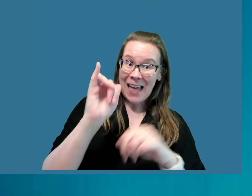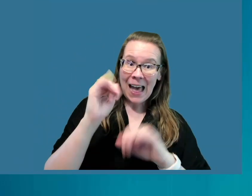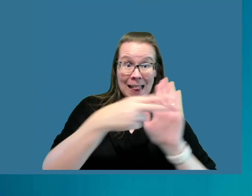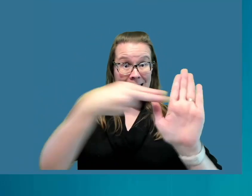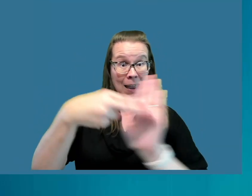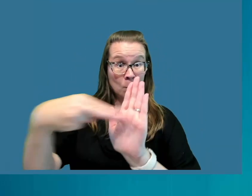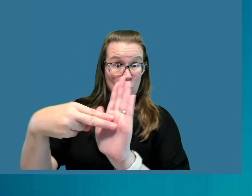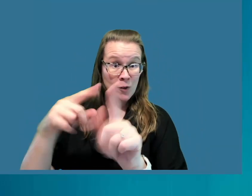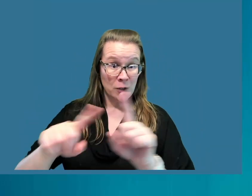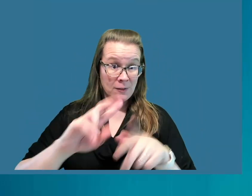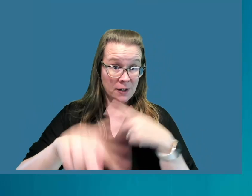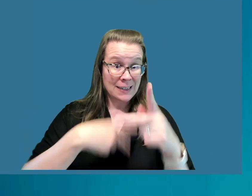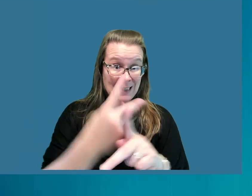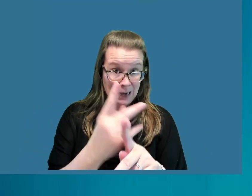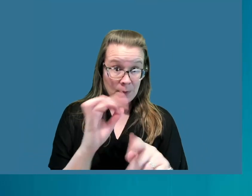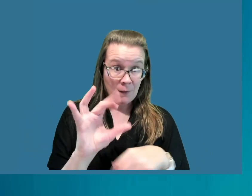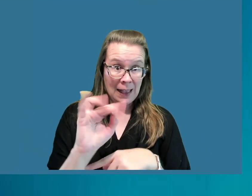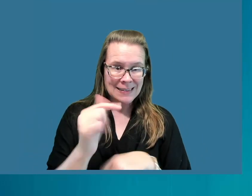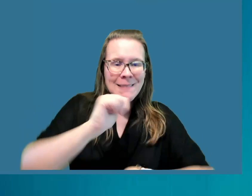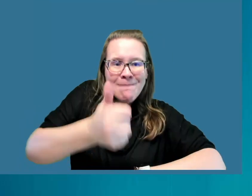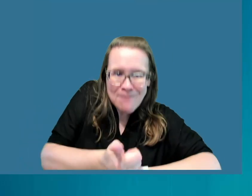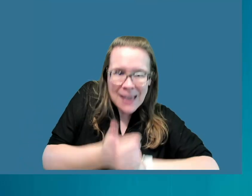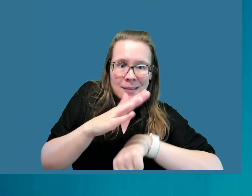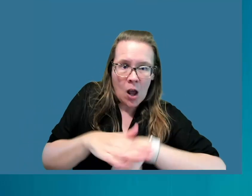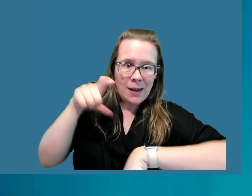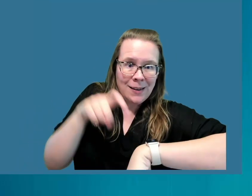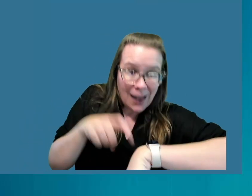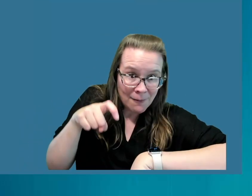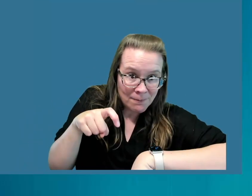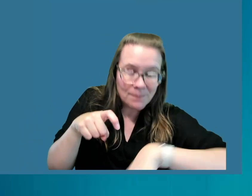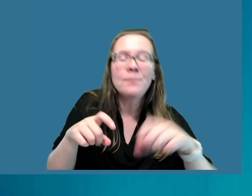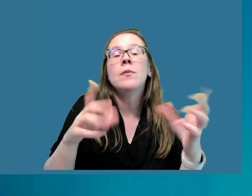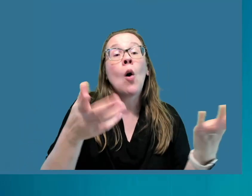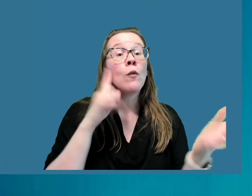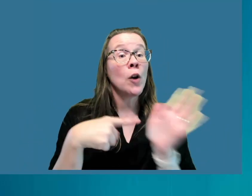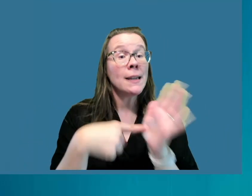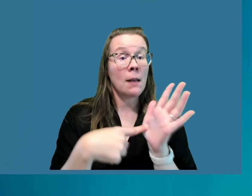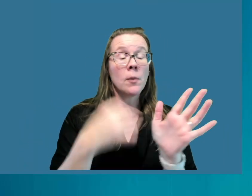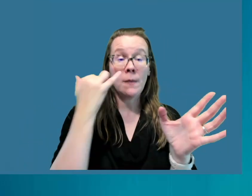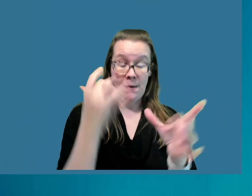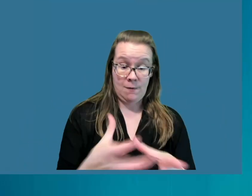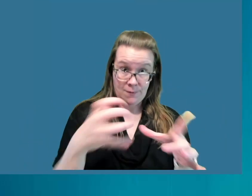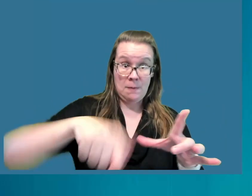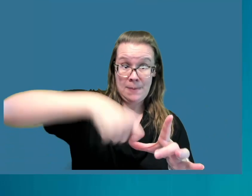purpose during the cookie make--cookie decorating process. And the labels for these kinds of icing